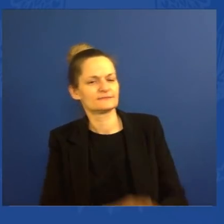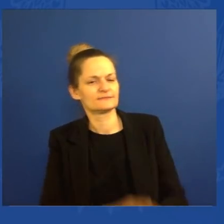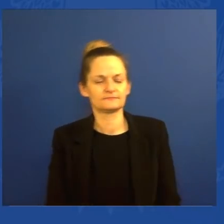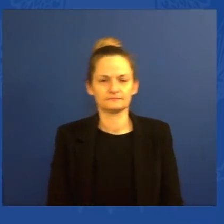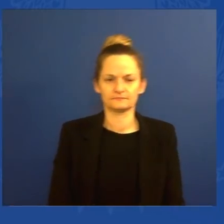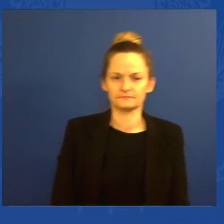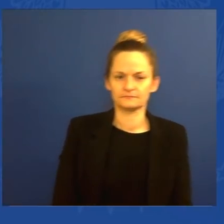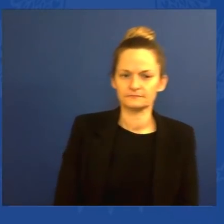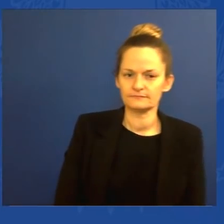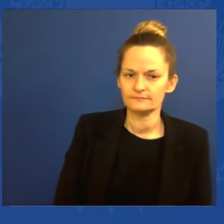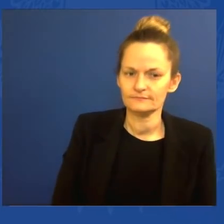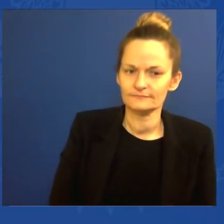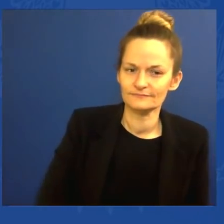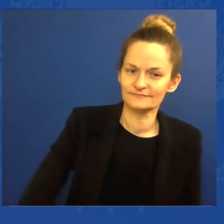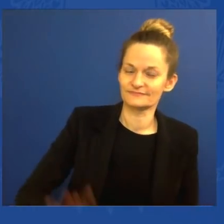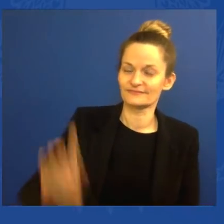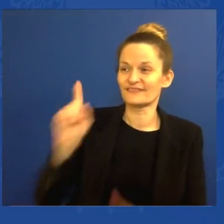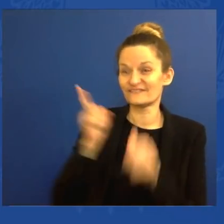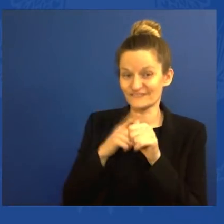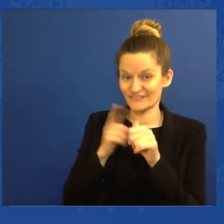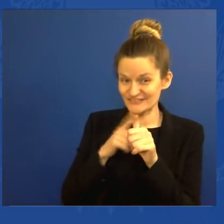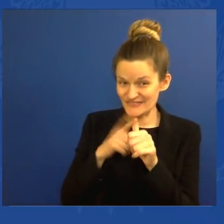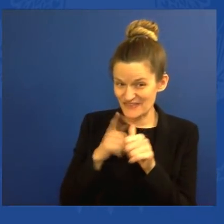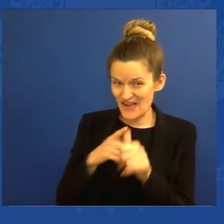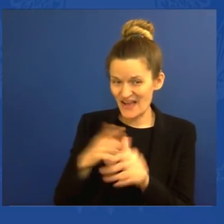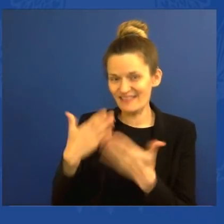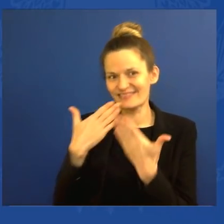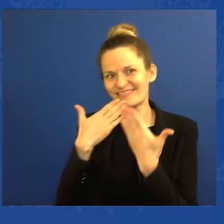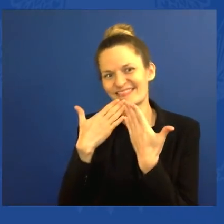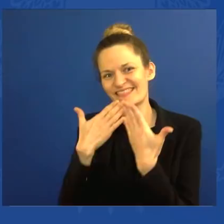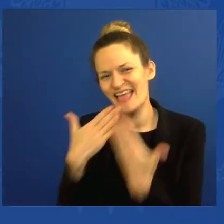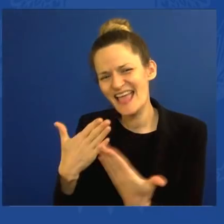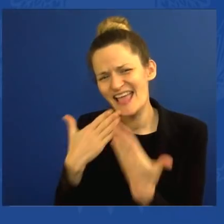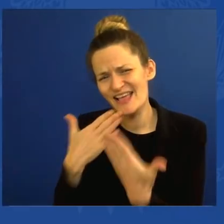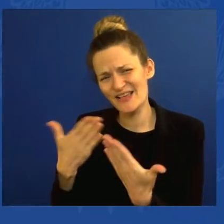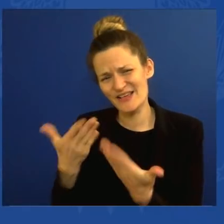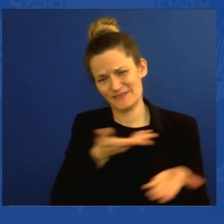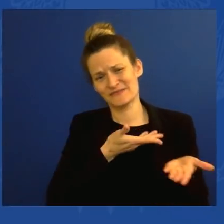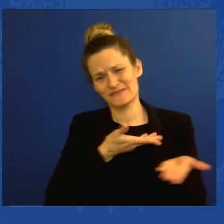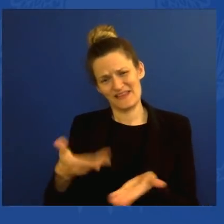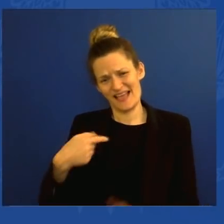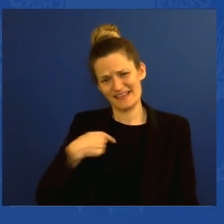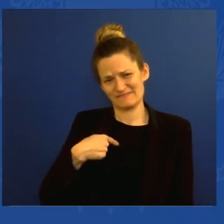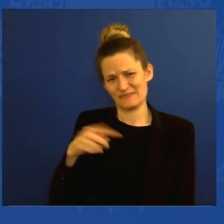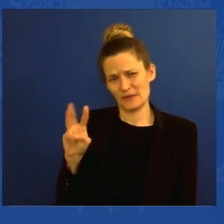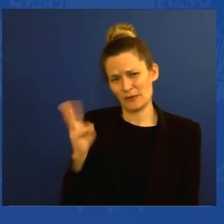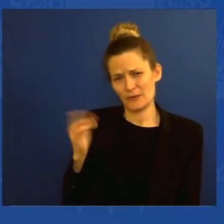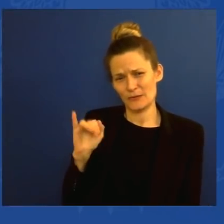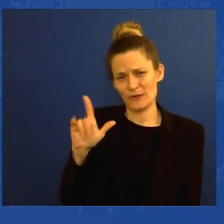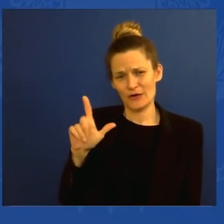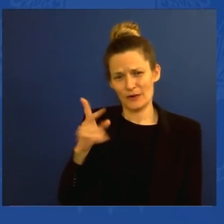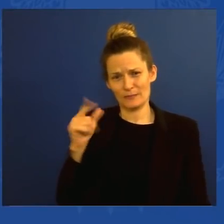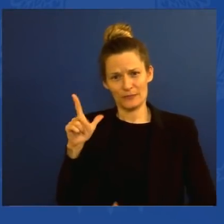to sit here today at this table with all these leaders. We're very, very grateful to be able to be here today.